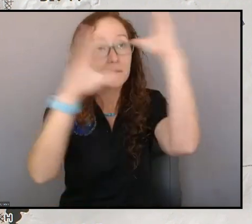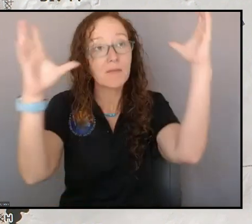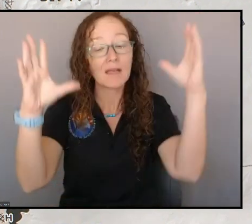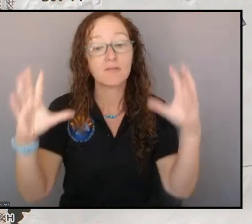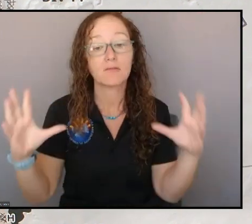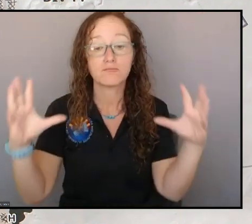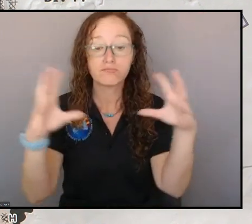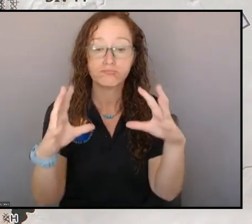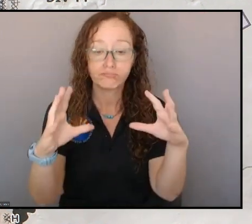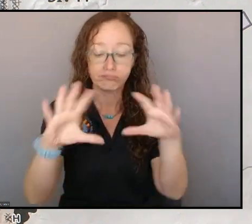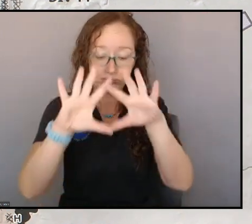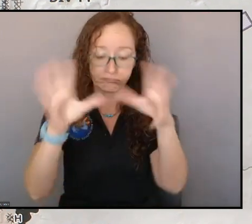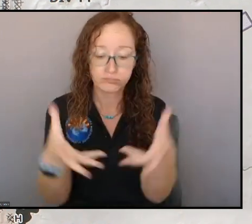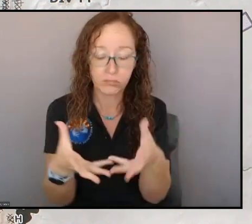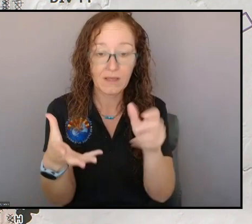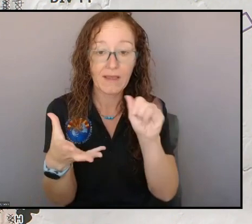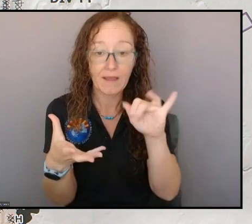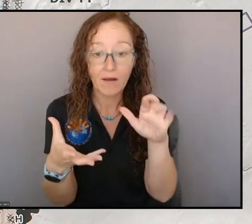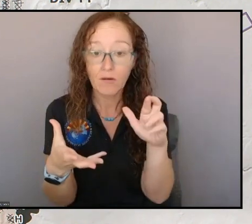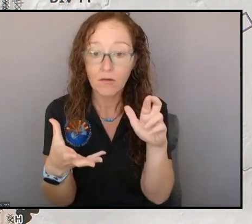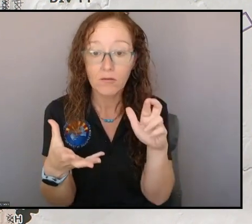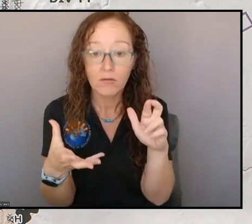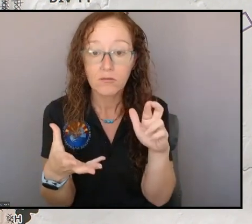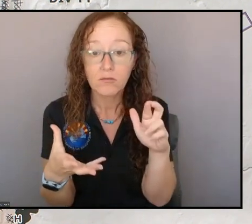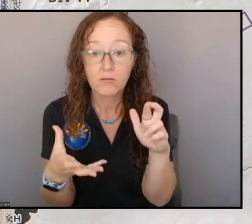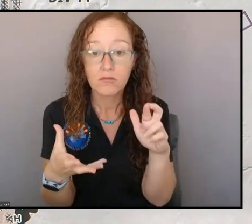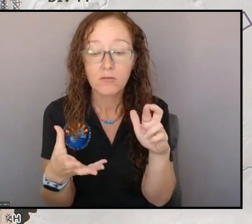call it. So it's just an enclosed sphere and it's at the